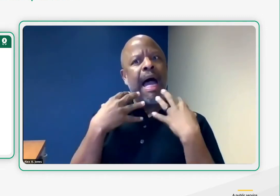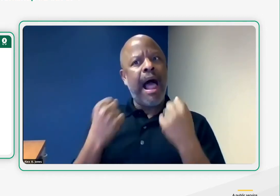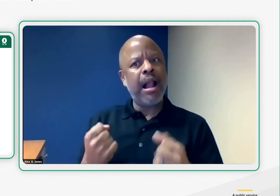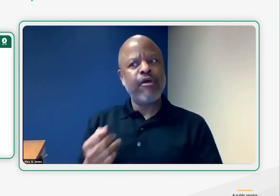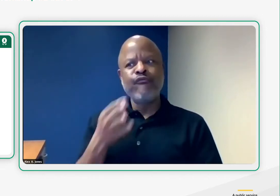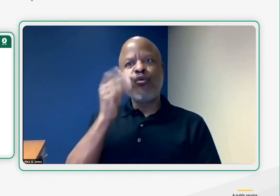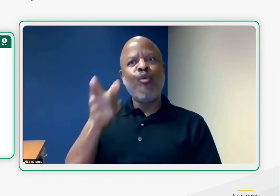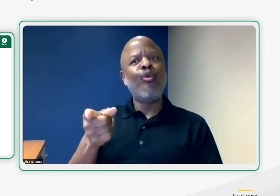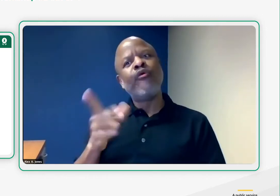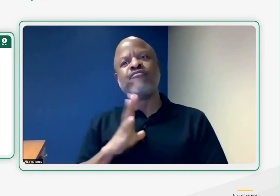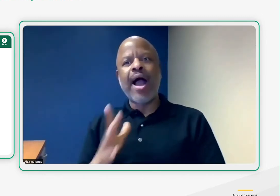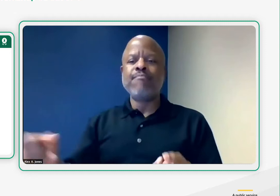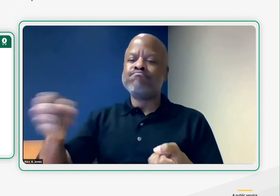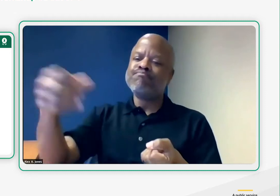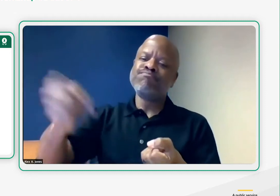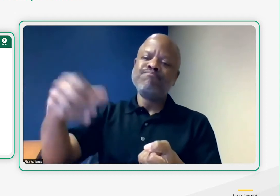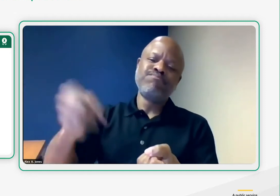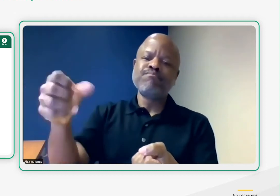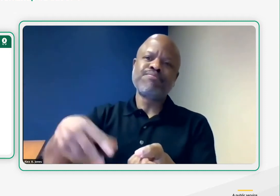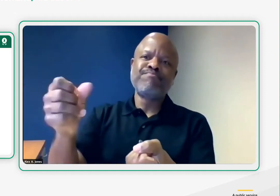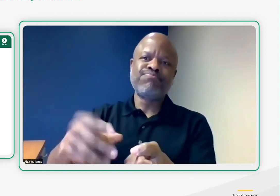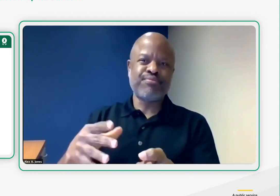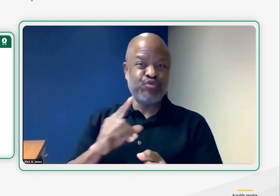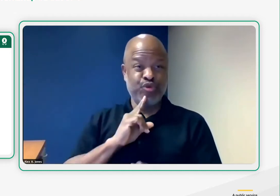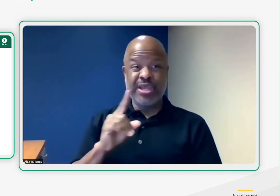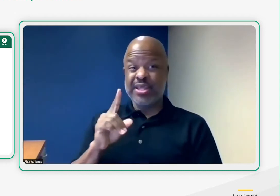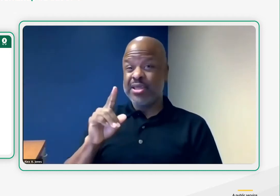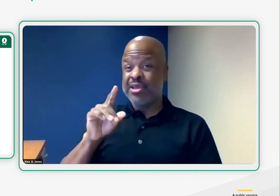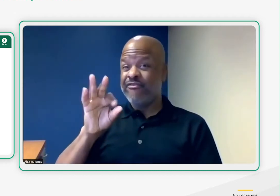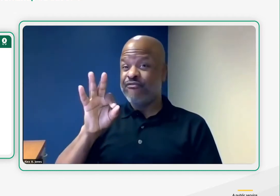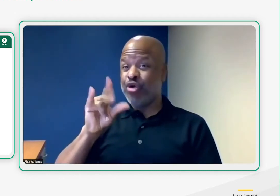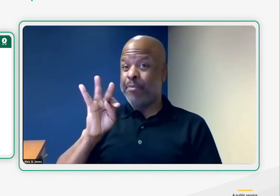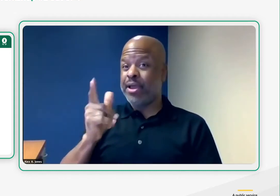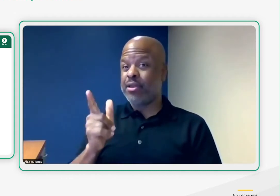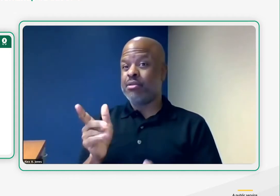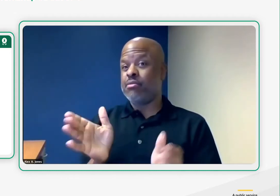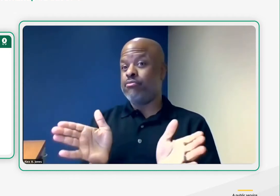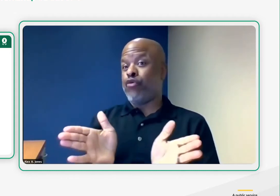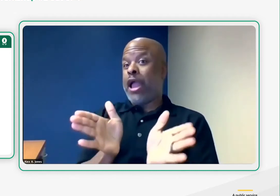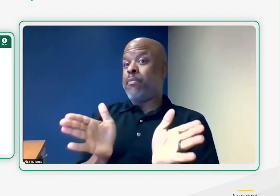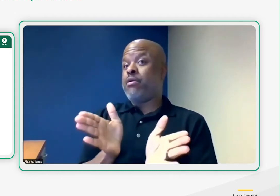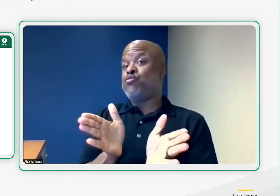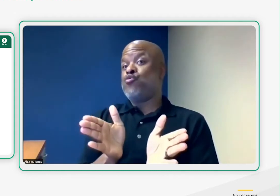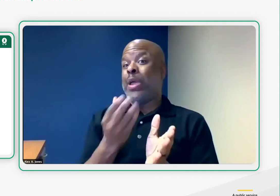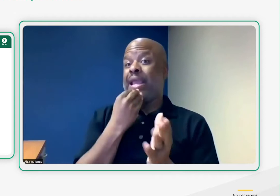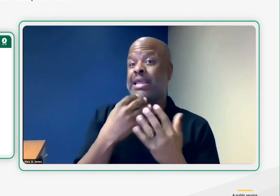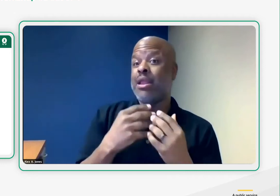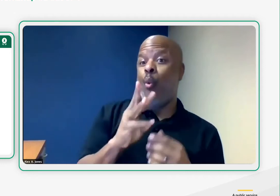So yeah, I'm going to get fruit,” and you load up your cart. Someone else's opinion, I didn’t really take into consideration. And, if someone didn't agree with me, I thought, “Fine.” I would just research ways to support my own decisions.